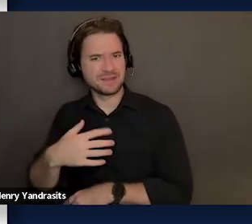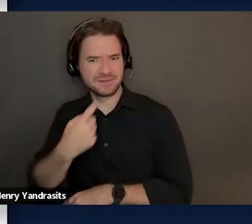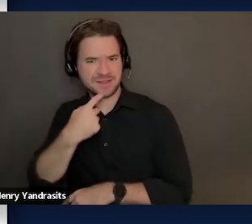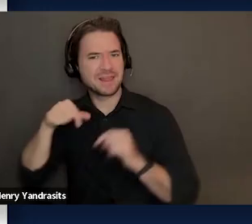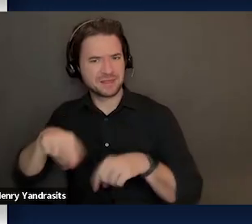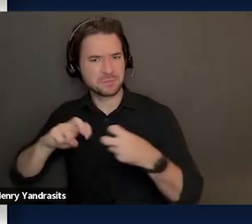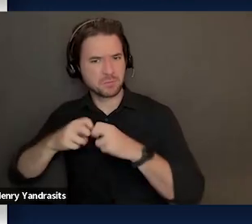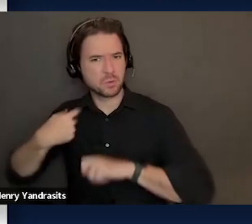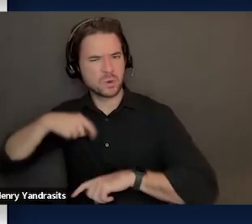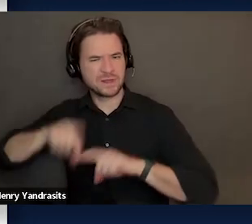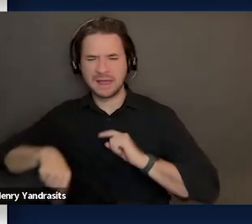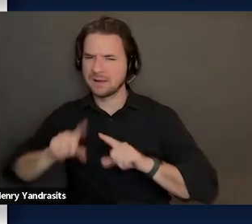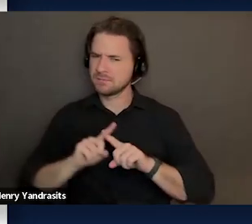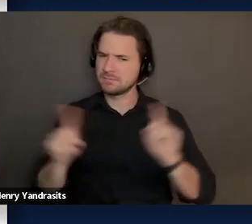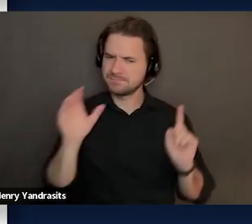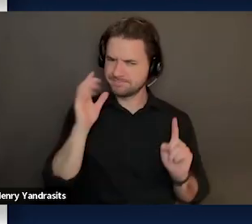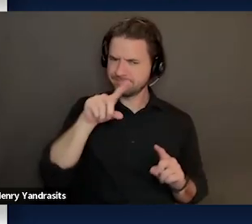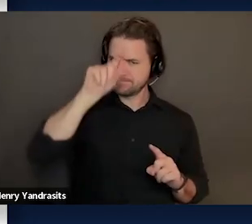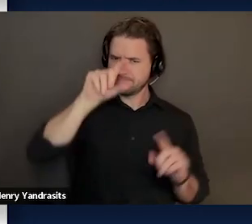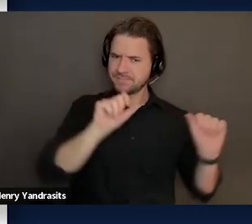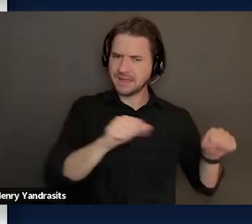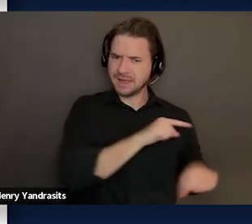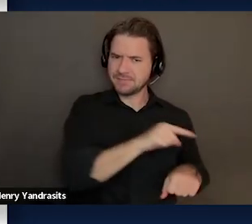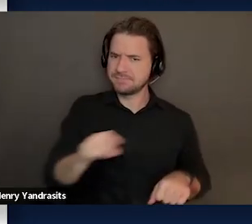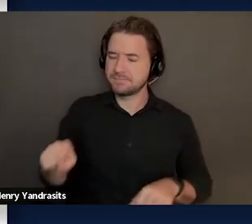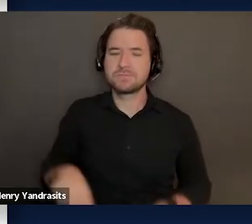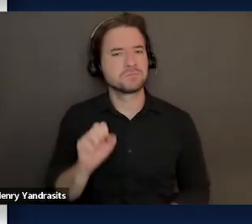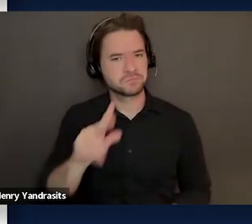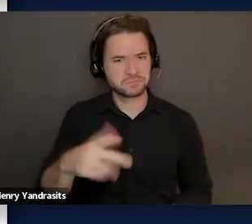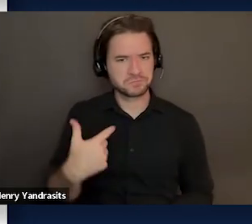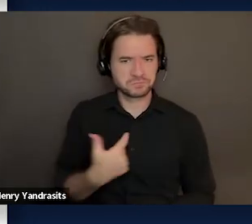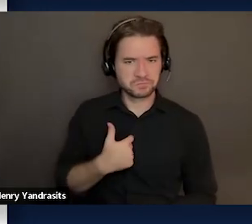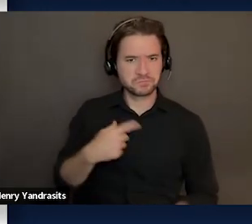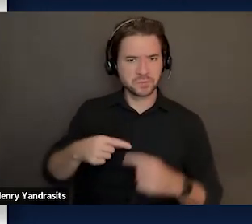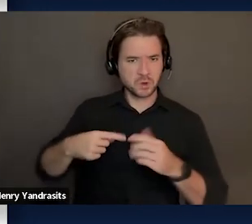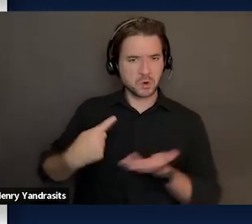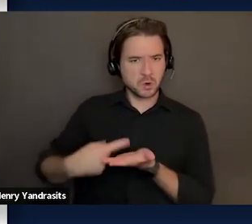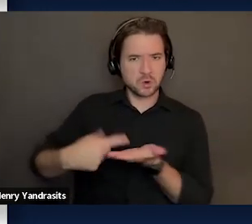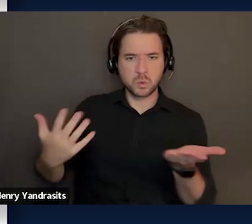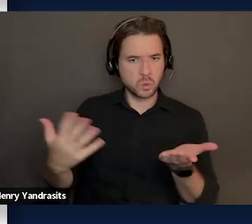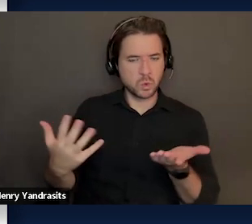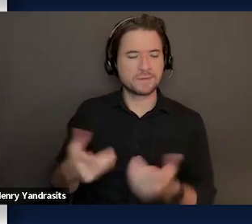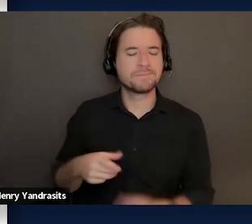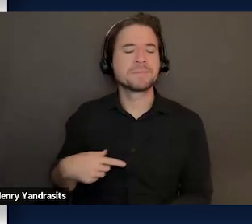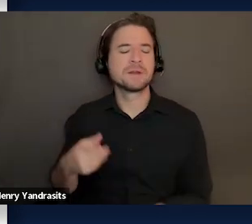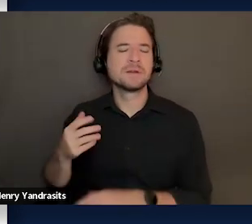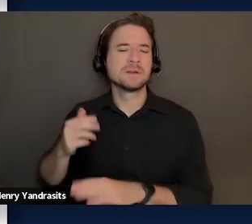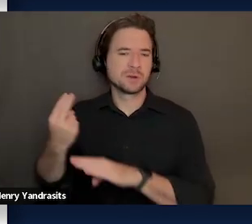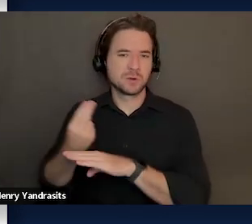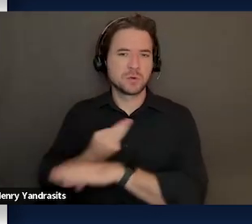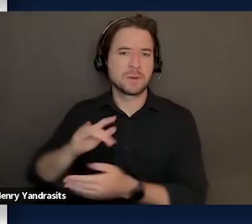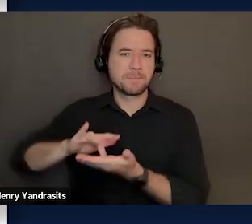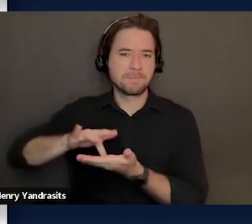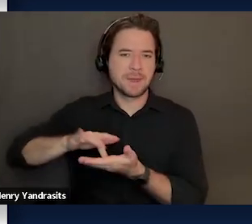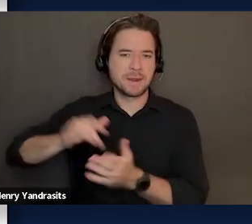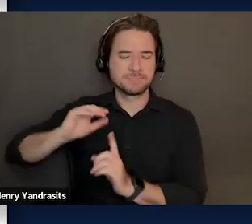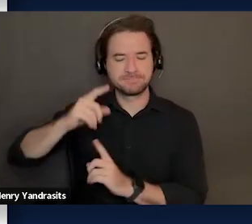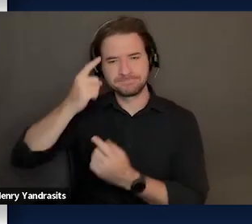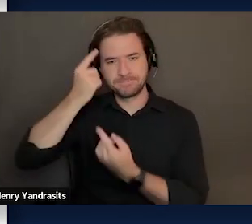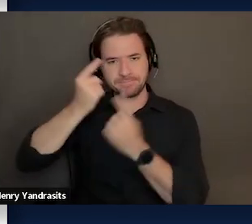Uh, to disability. So, I… so what I argue here is that the default and implicit operation of biomedical thinking creates tensions and internal contradictions.